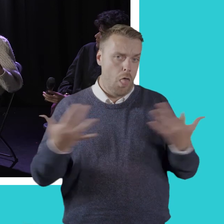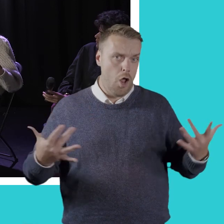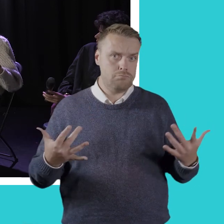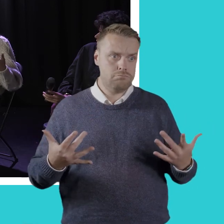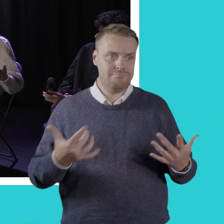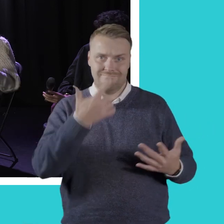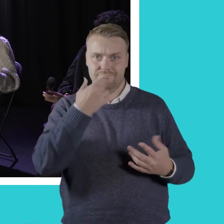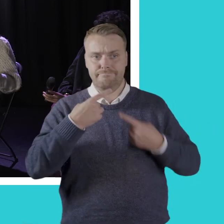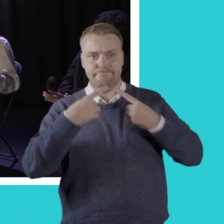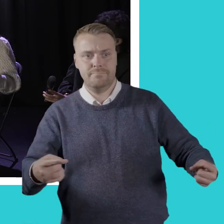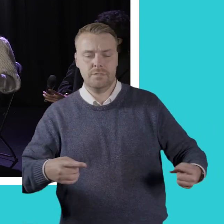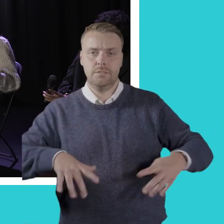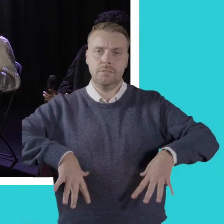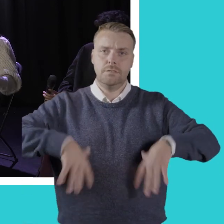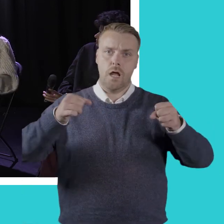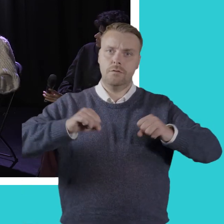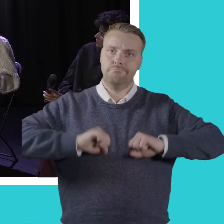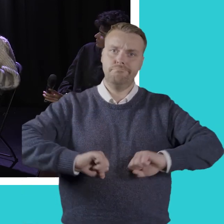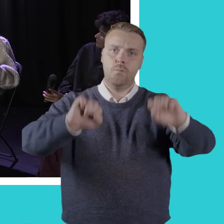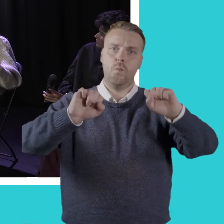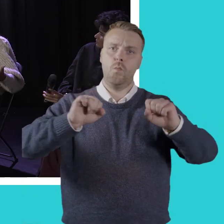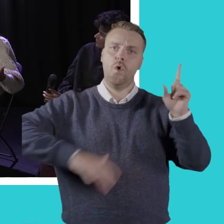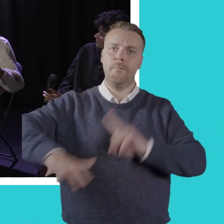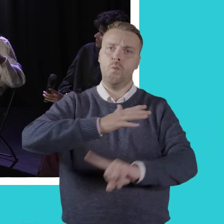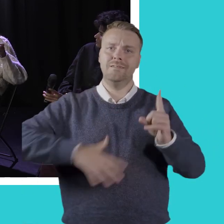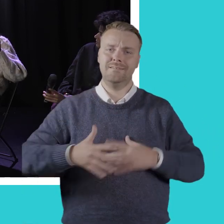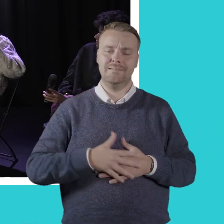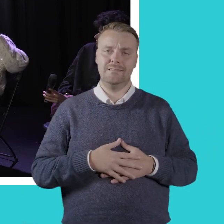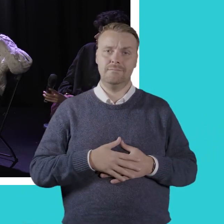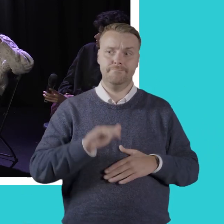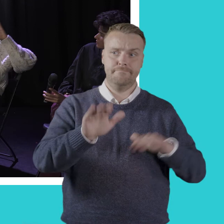about starting your own communities and just kind of reaching out and not necessarily looking to see